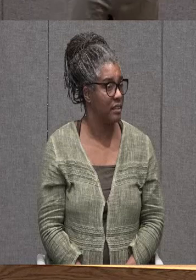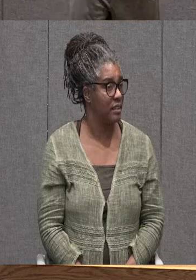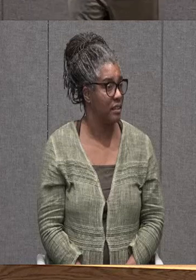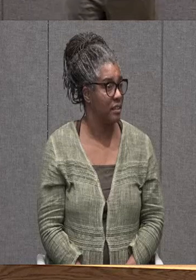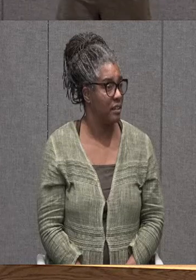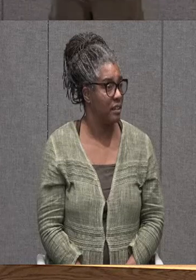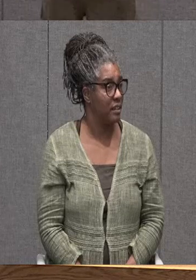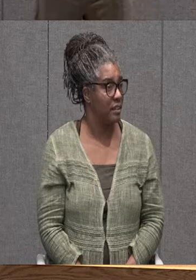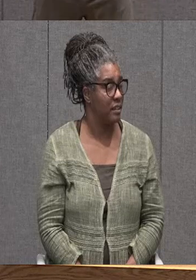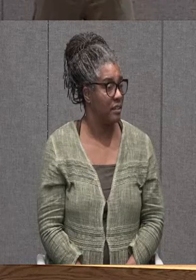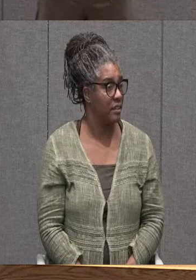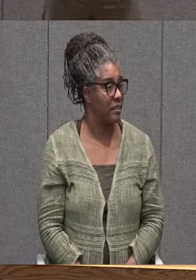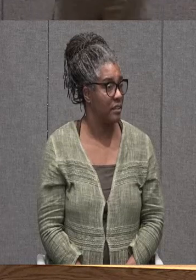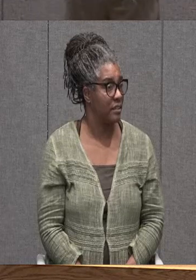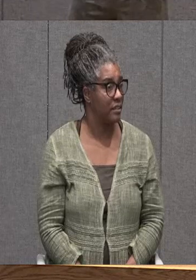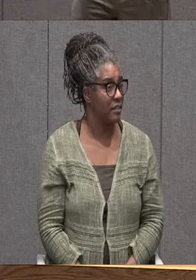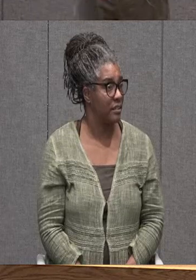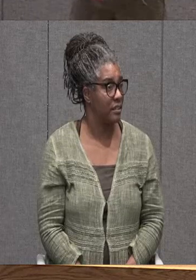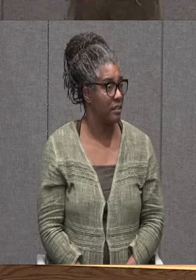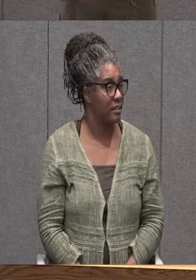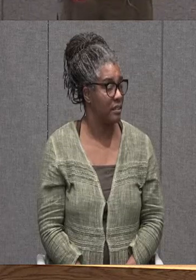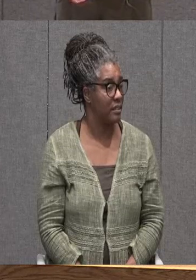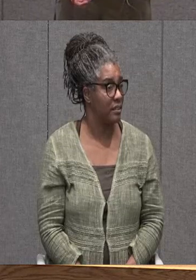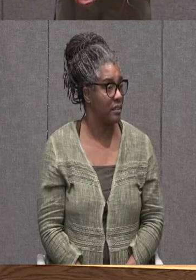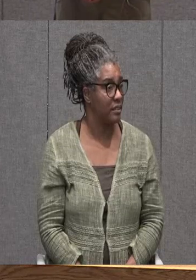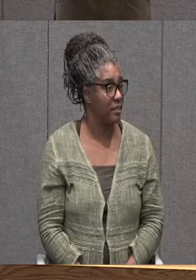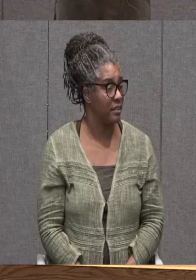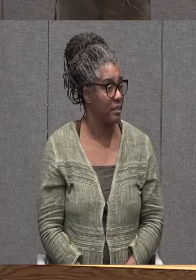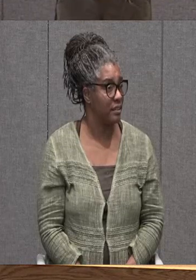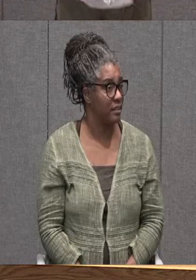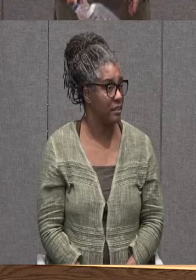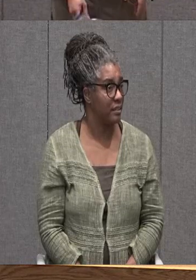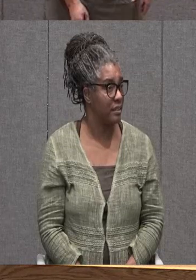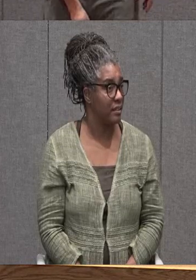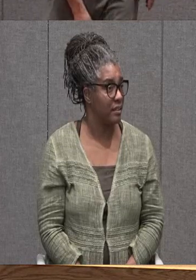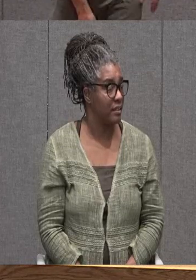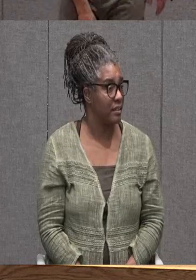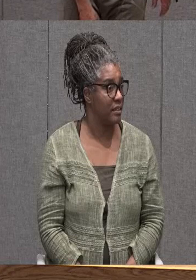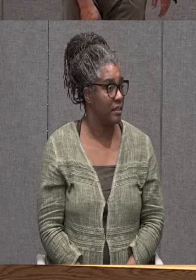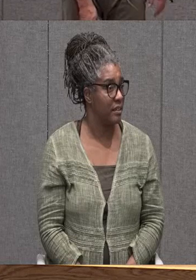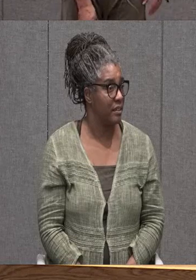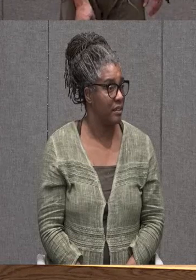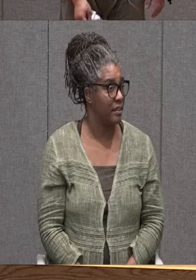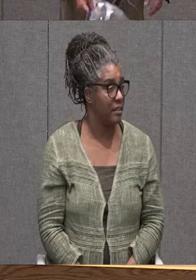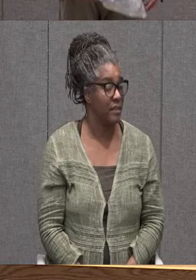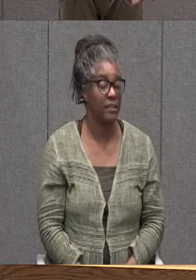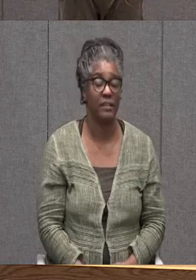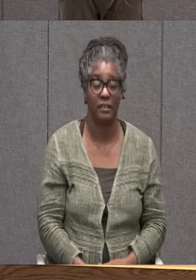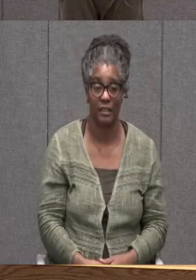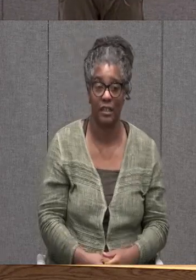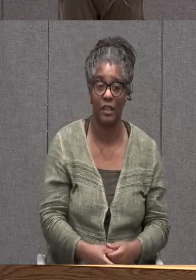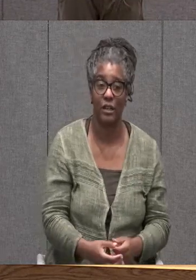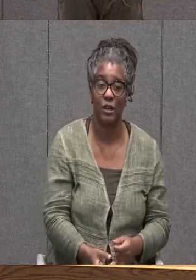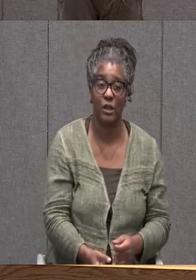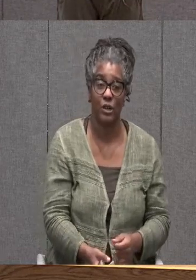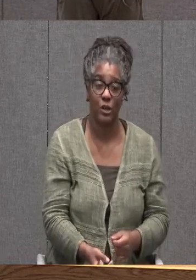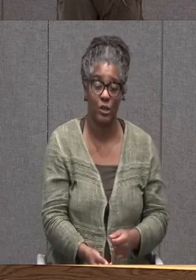So once we toss it, I'm gonna put my hands together, and then my thumbs together, my teaching partner called this